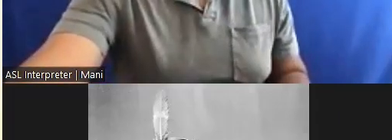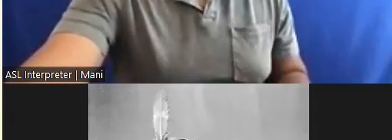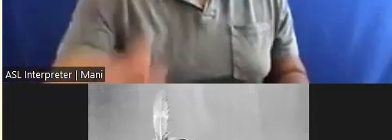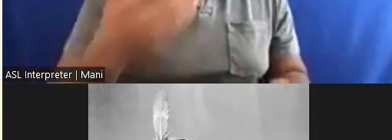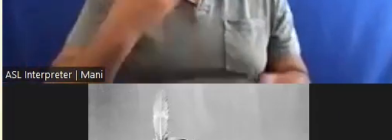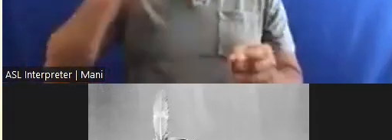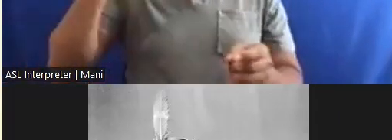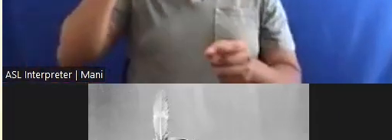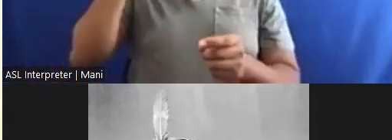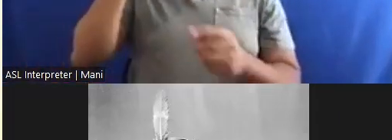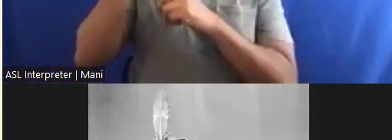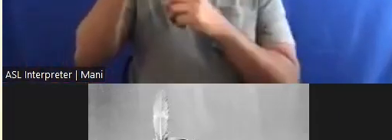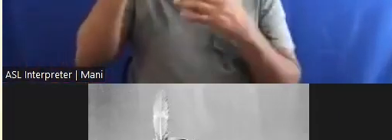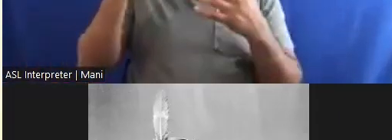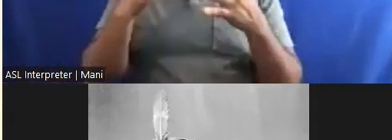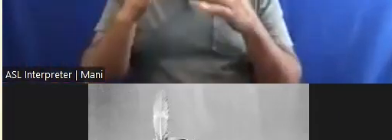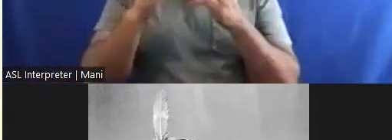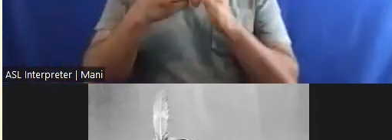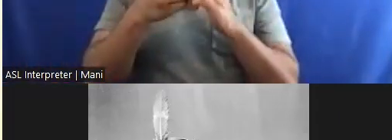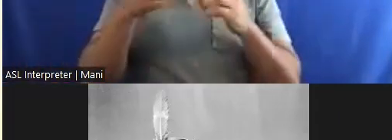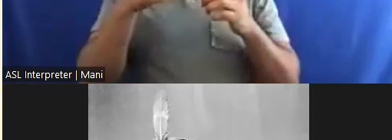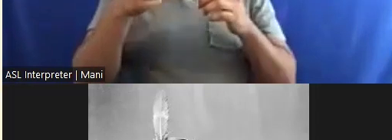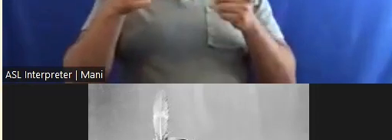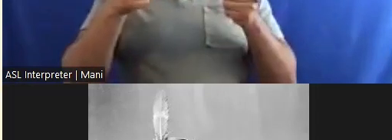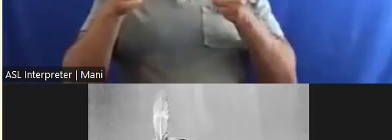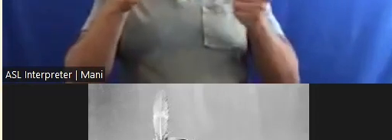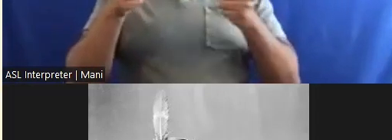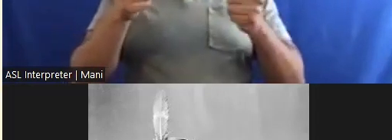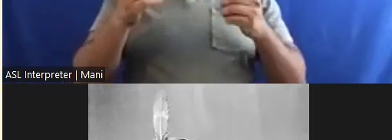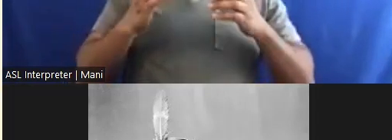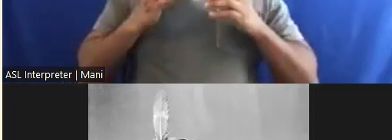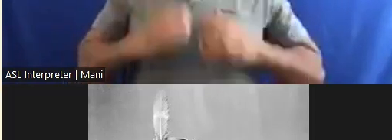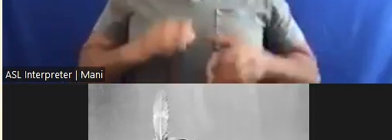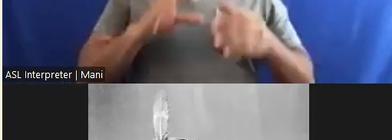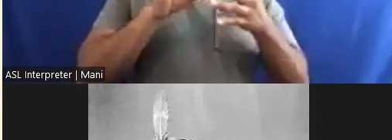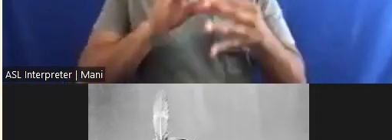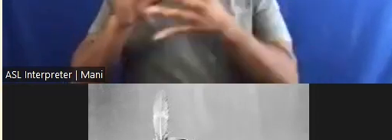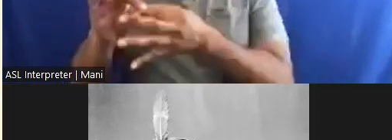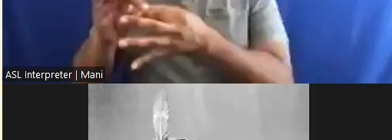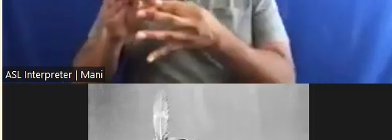like how do you manage the customer relationships in a system?